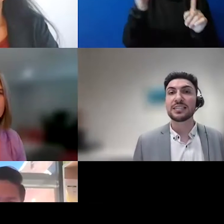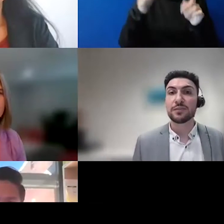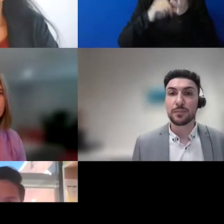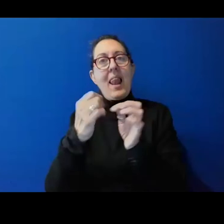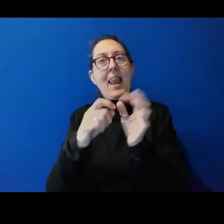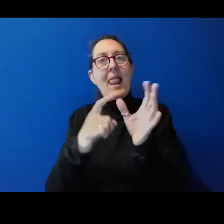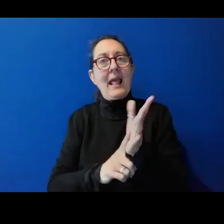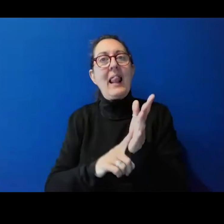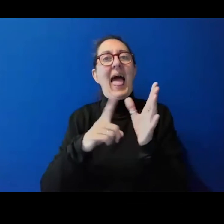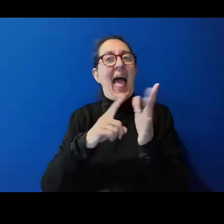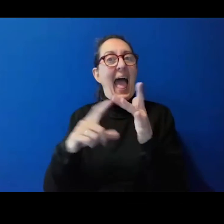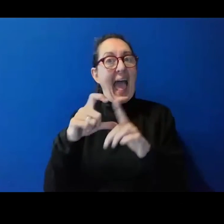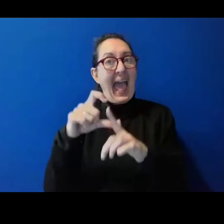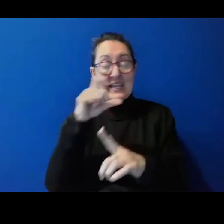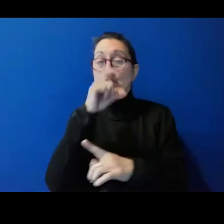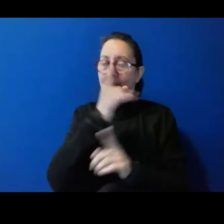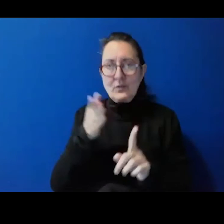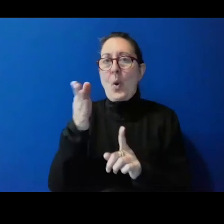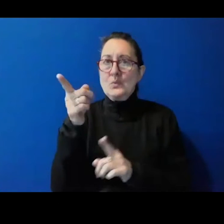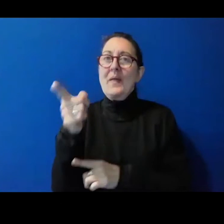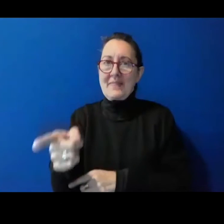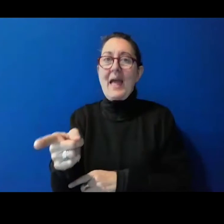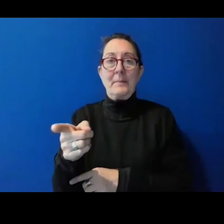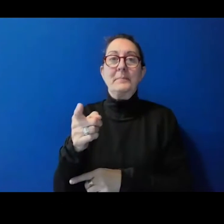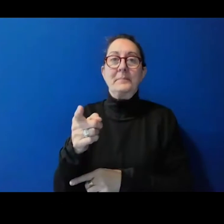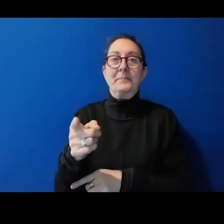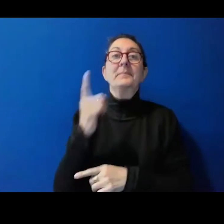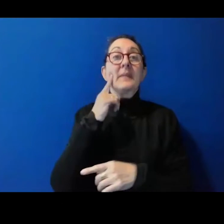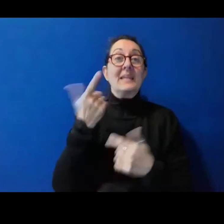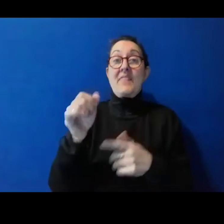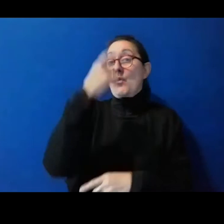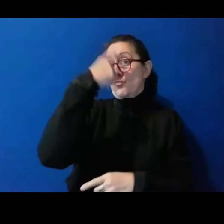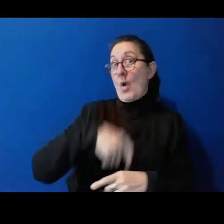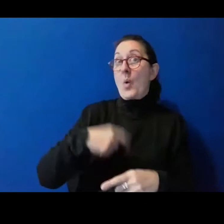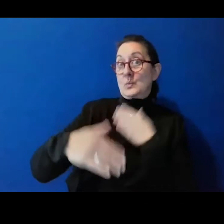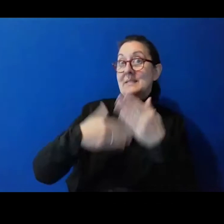is an information officers role to get them on to that next step in their legal journey and whether